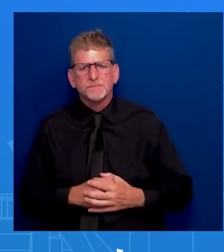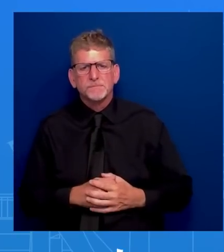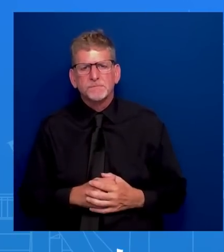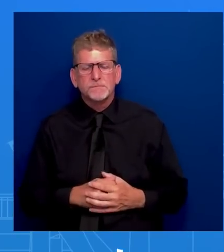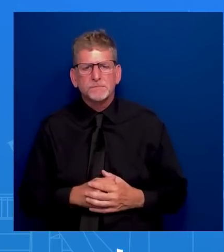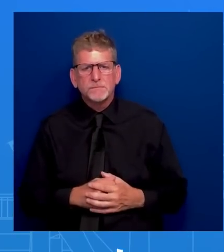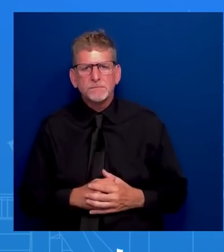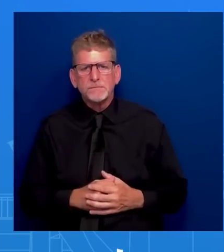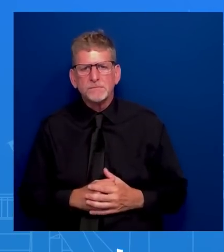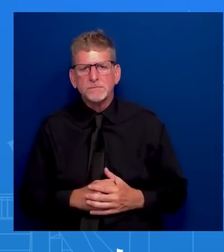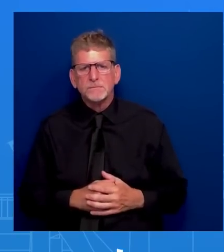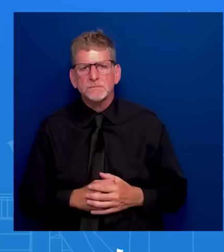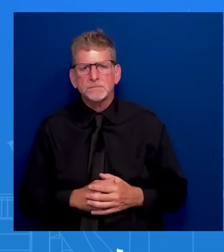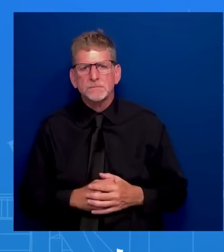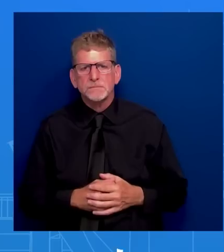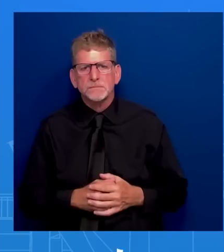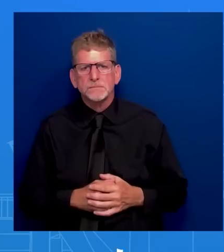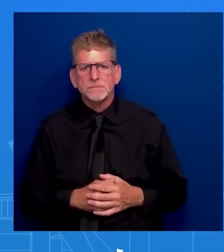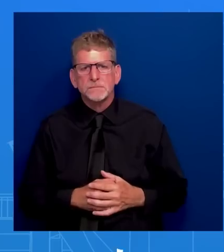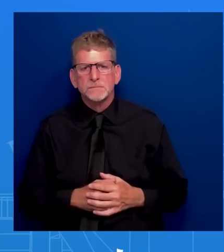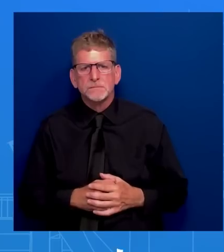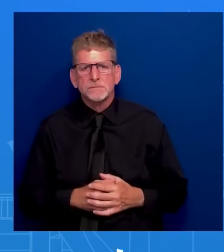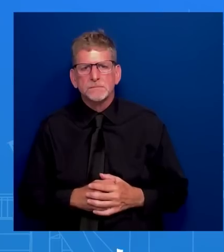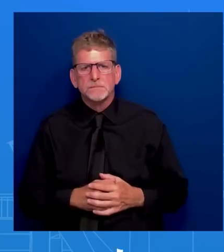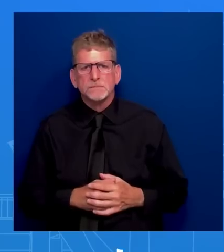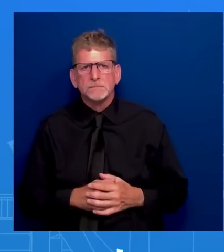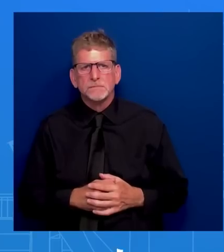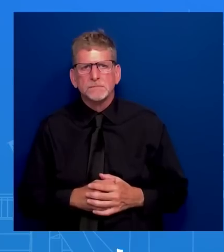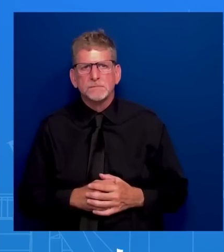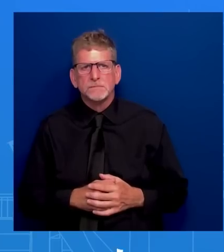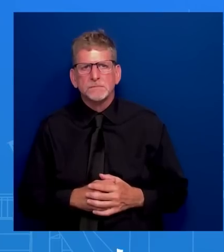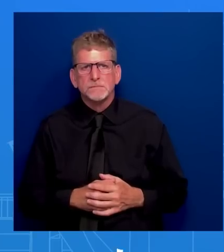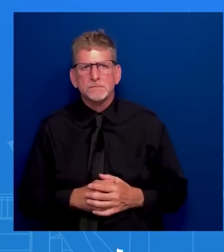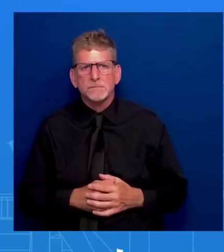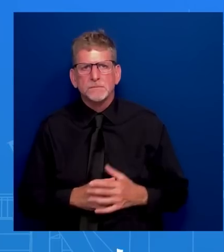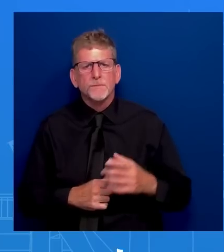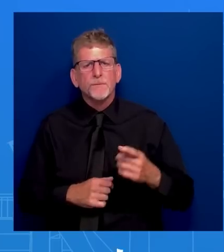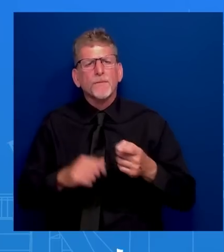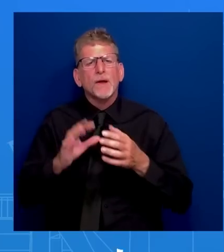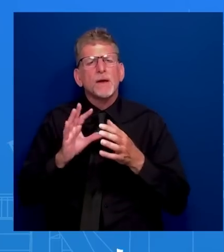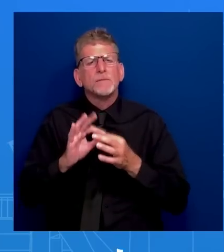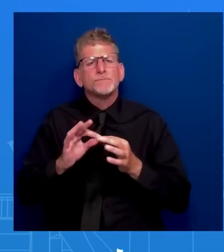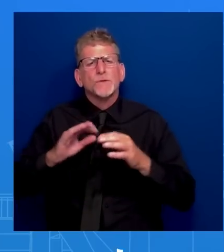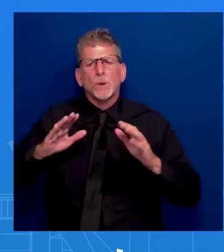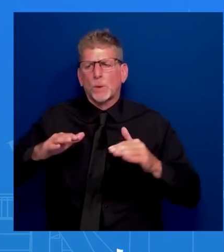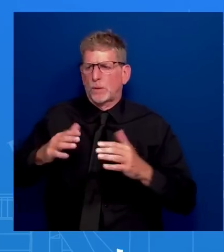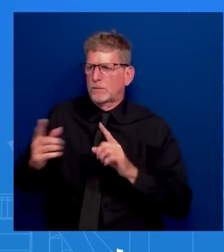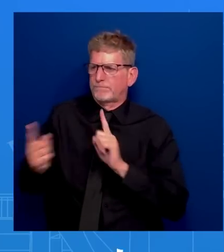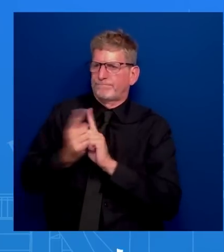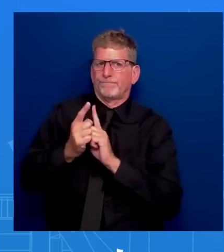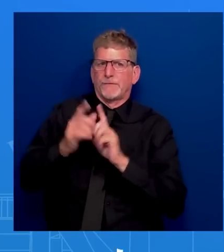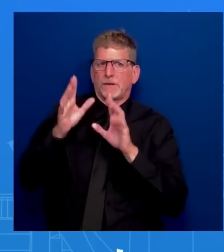the President since the bill signing and his opportunities to speak with Speaker Pelosi about his -- her Taiwan trip.